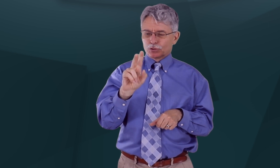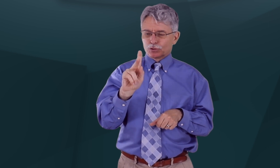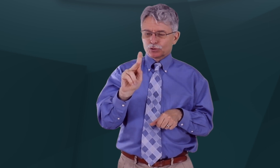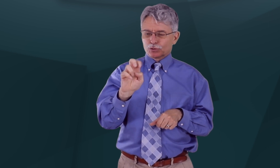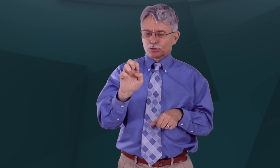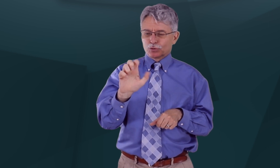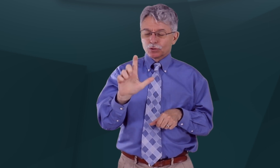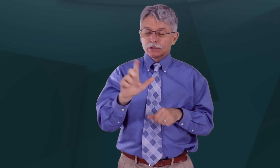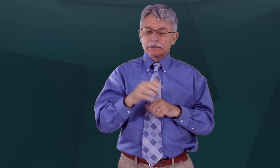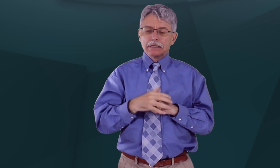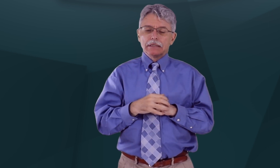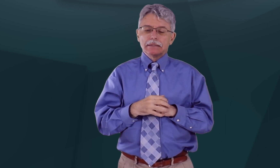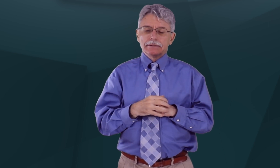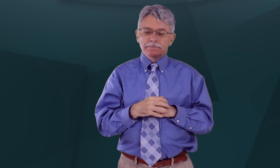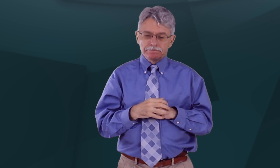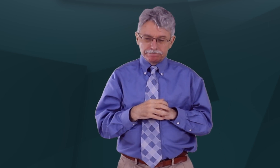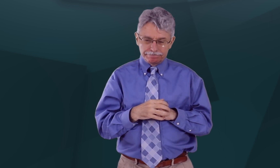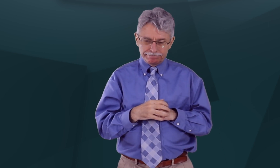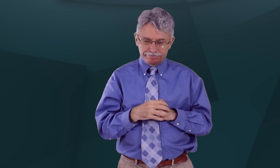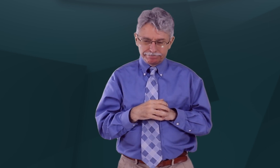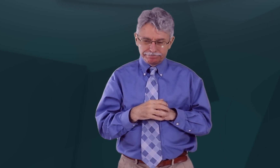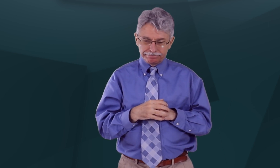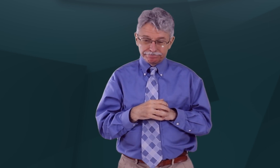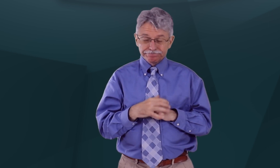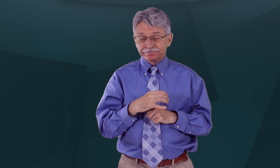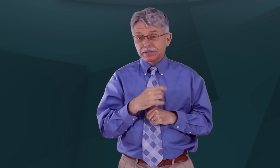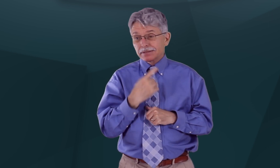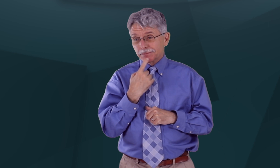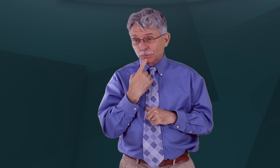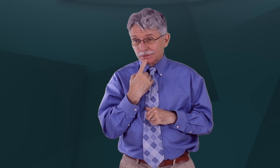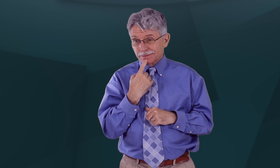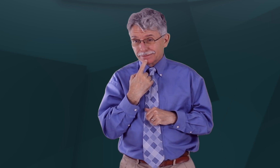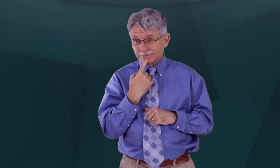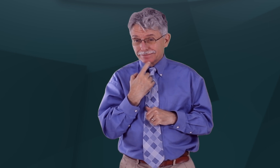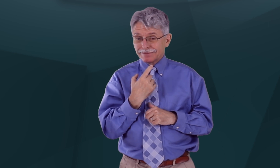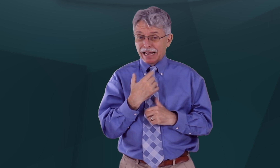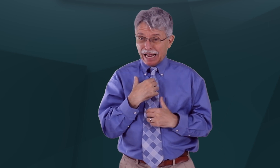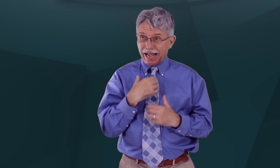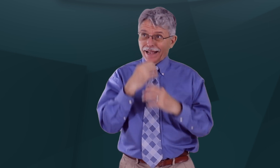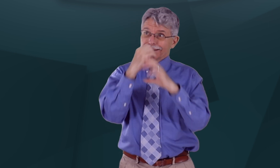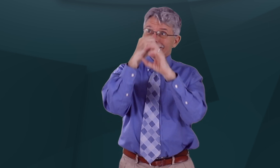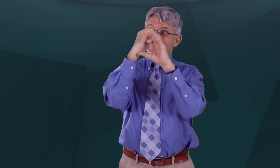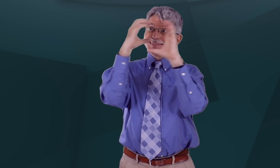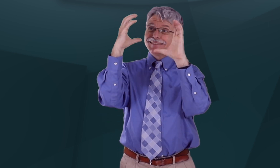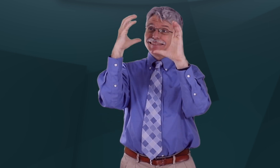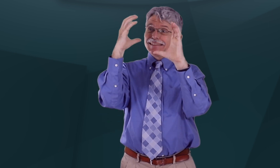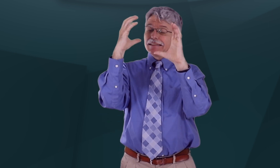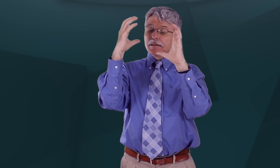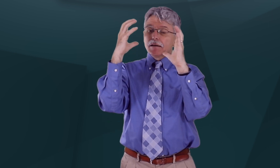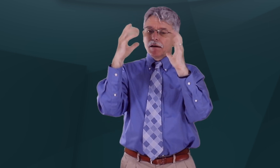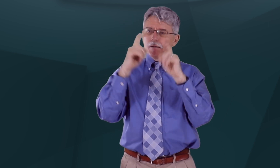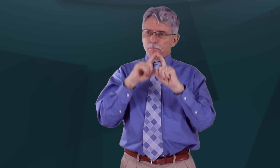[sighing] I was disappointed. I had a vision, a goal.